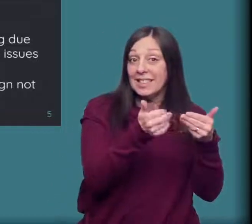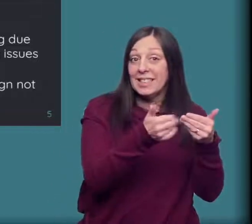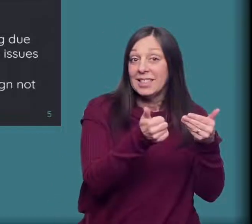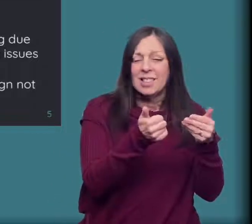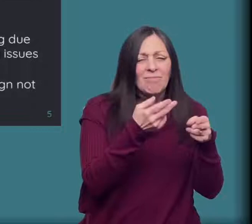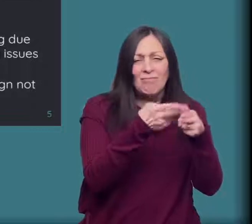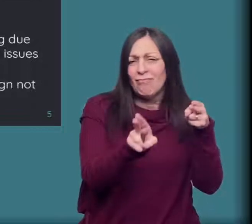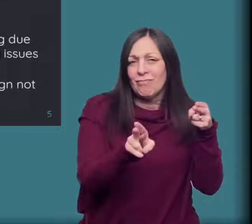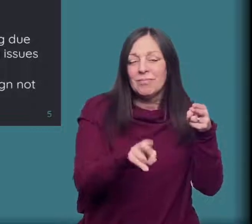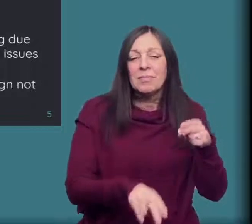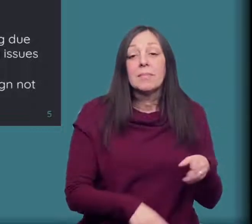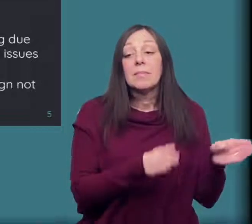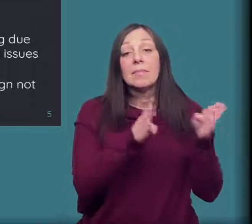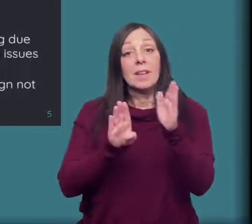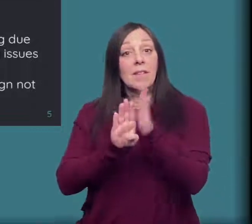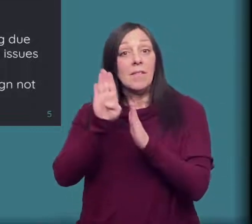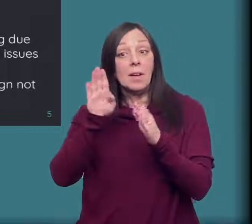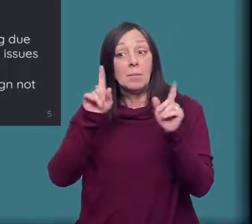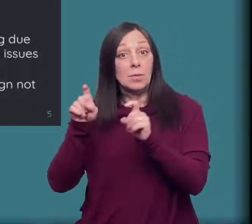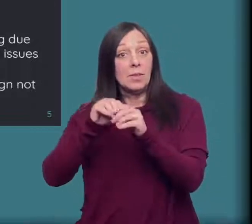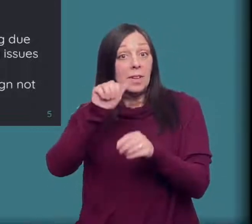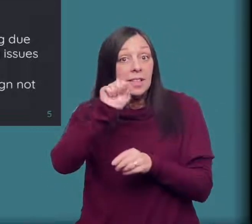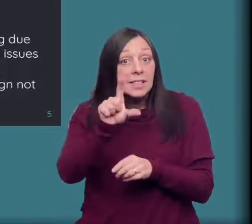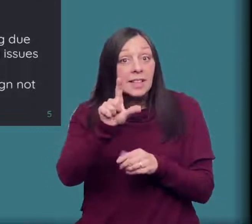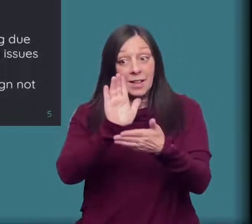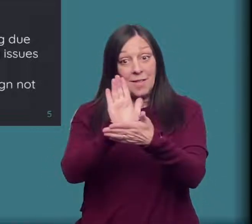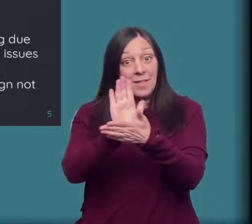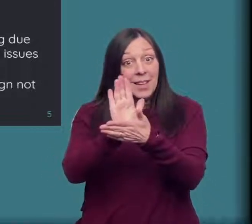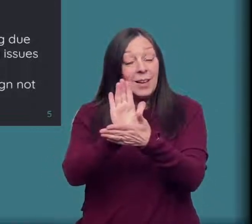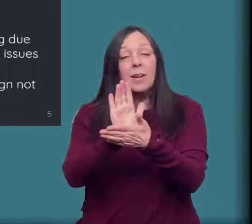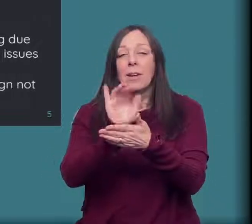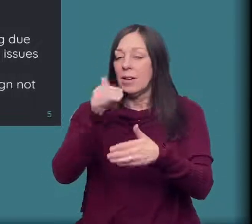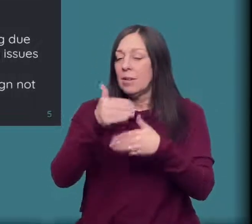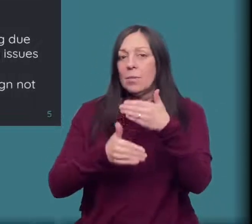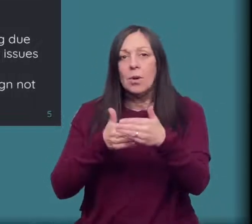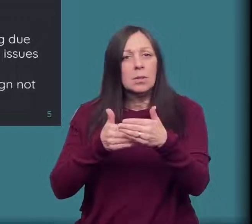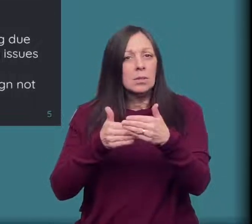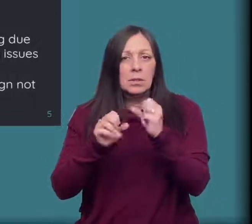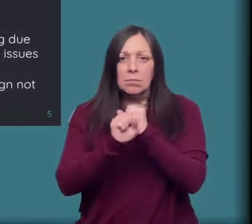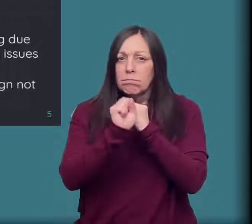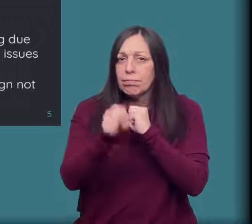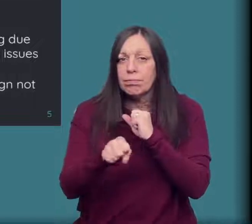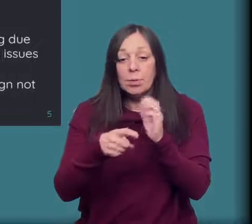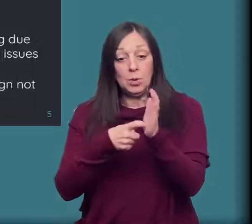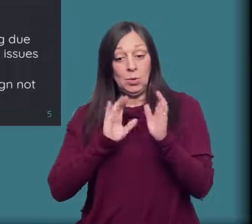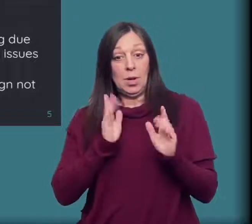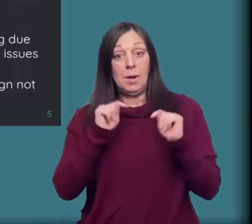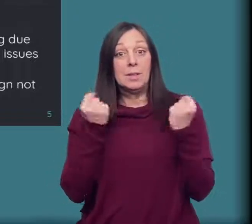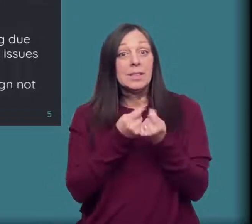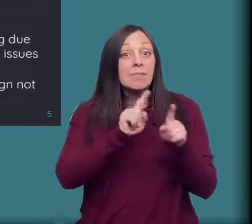The video clip shows a multiple choice question in American Sign Language. Unlike the English version of the same question shown above, the full demographic survey took